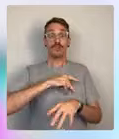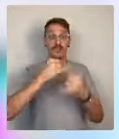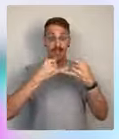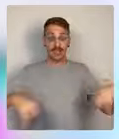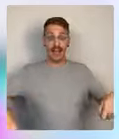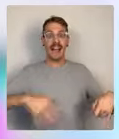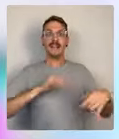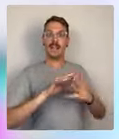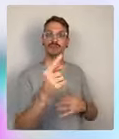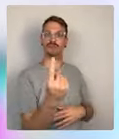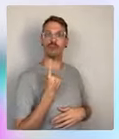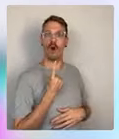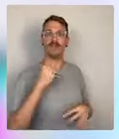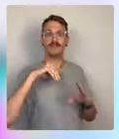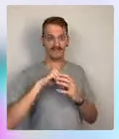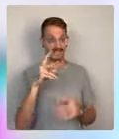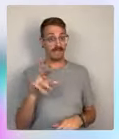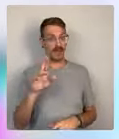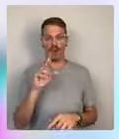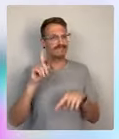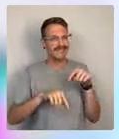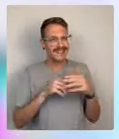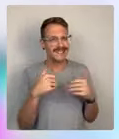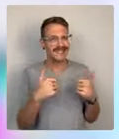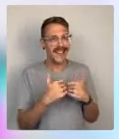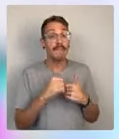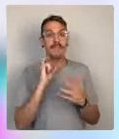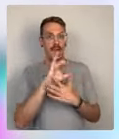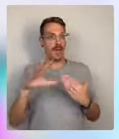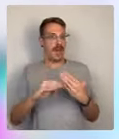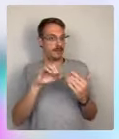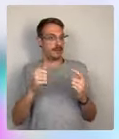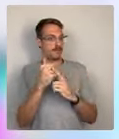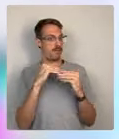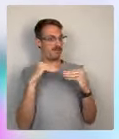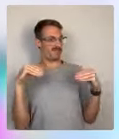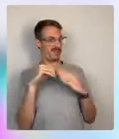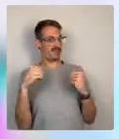people's ability to cross personal boundaries if you will. So, that adds a whole other layer of concern